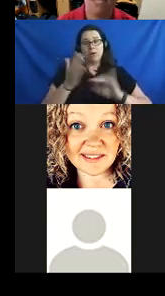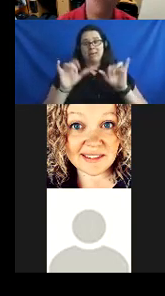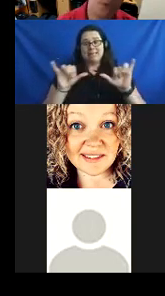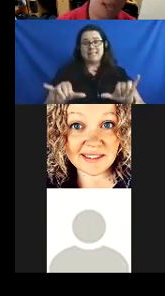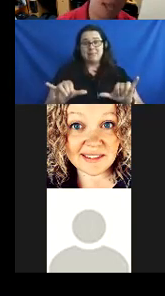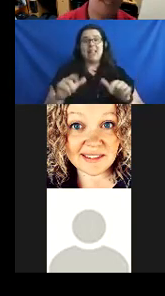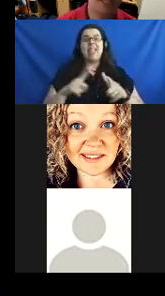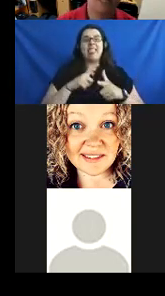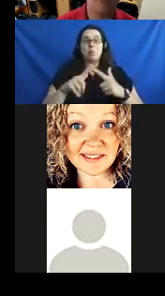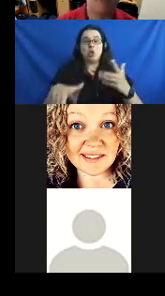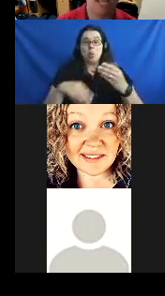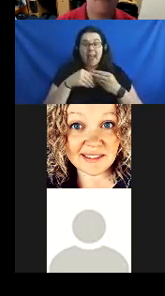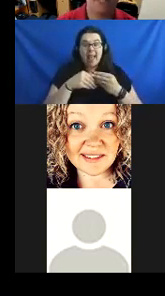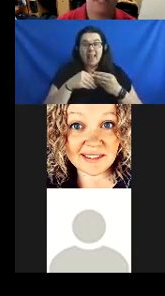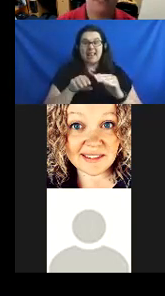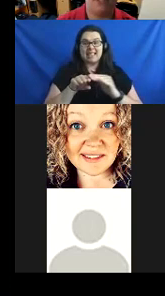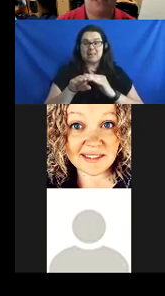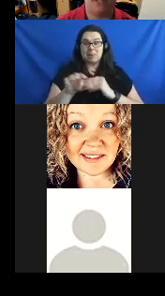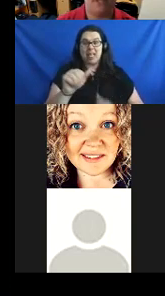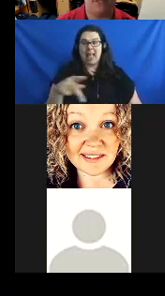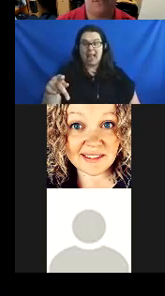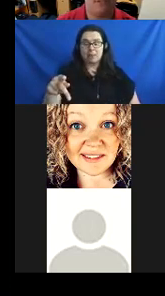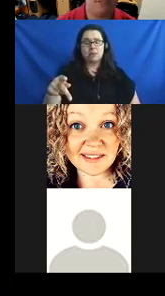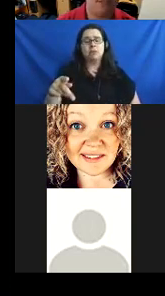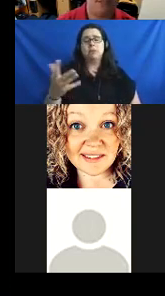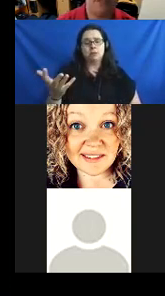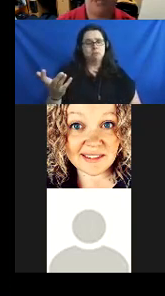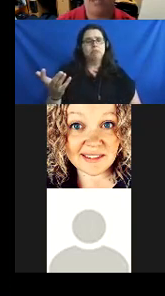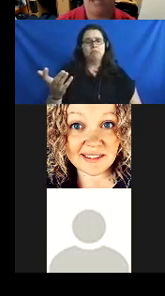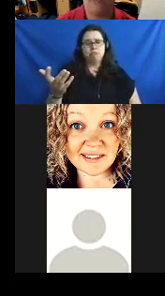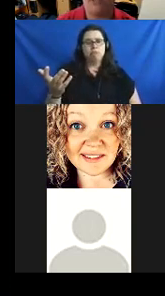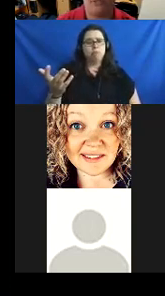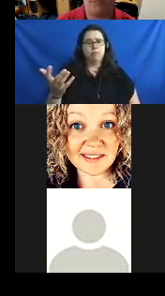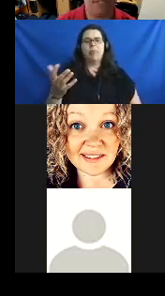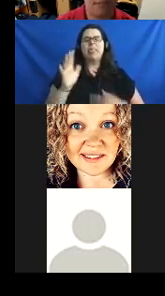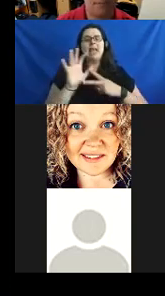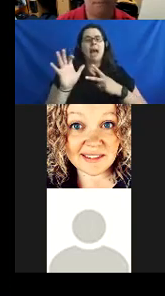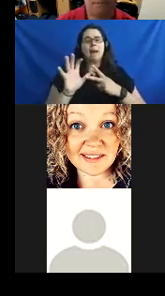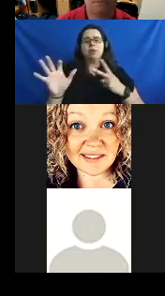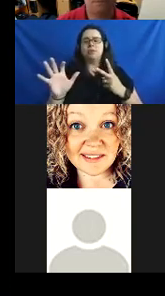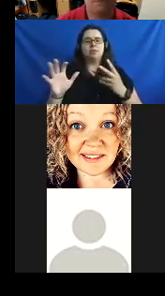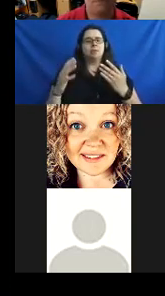AND THEN WHEN YOU ADD THESE ACCESSIBLE APPS, REALLY THE OPTIONS ARE LIMITLESS.